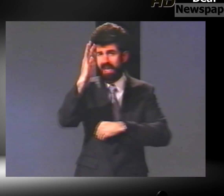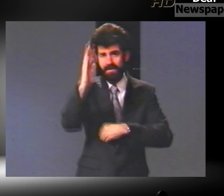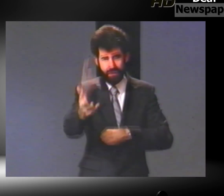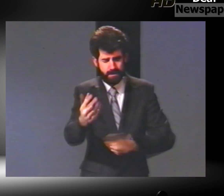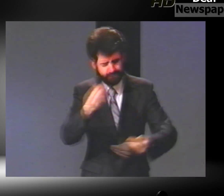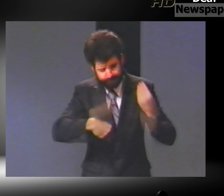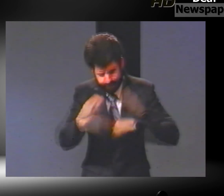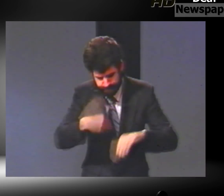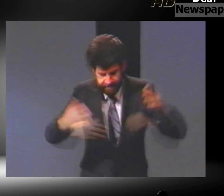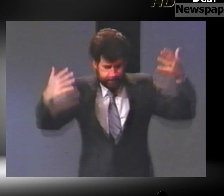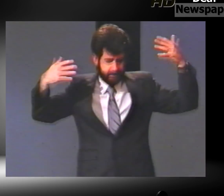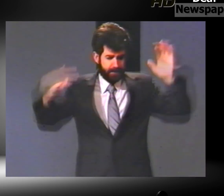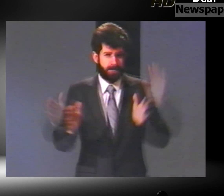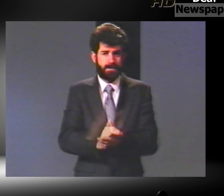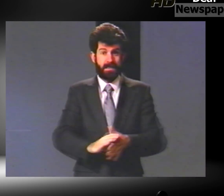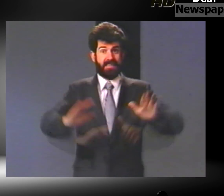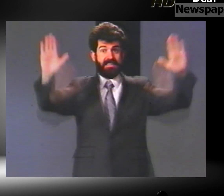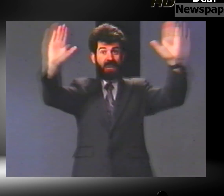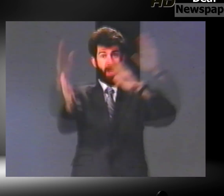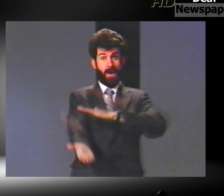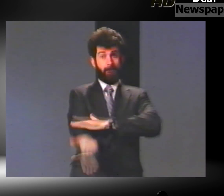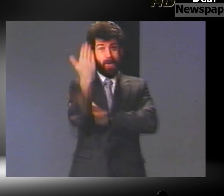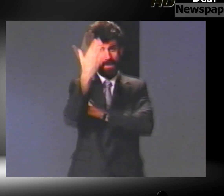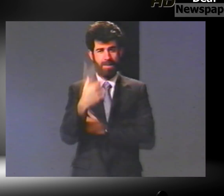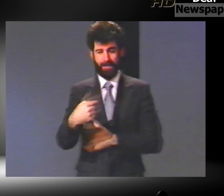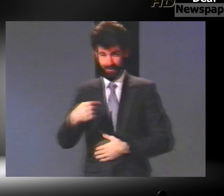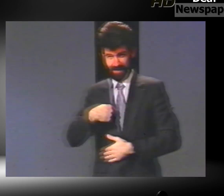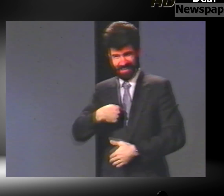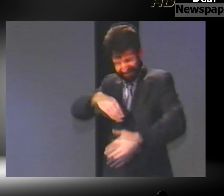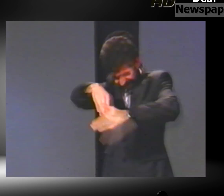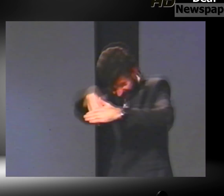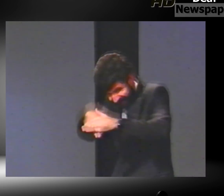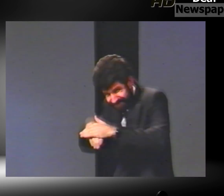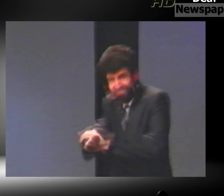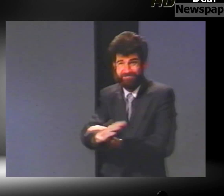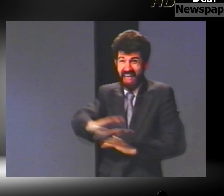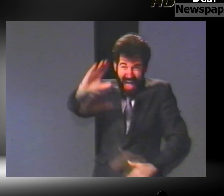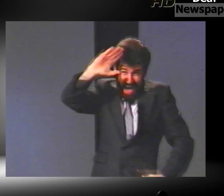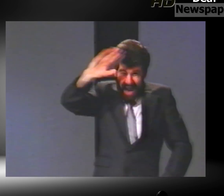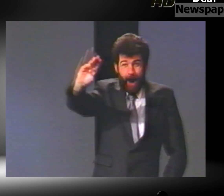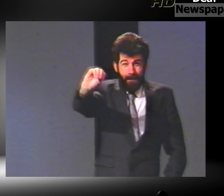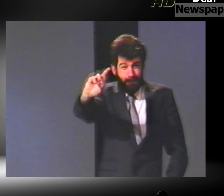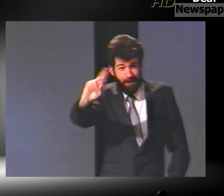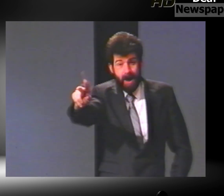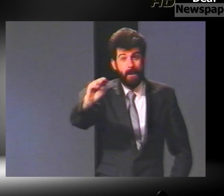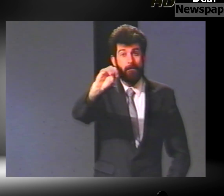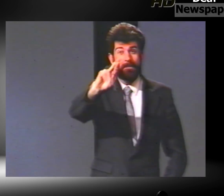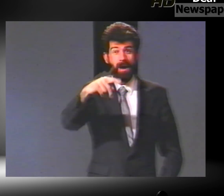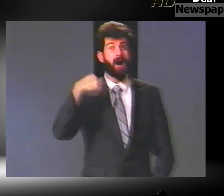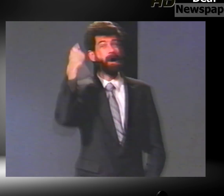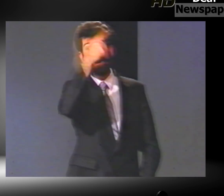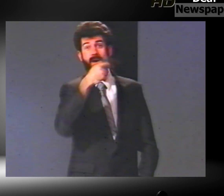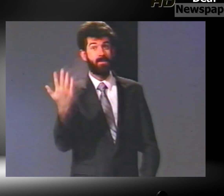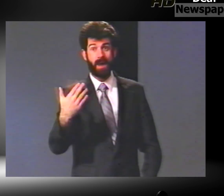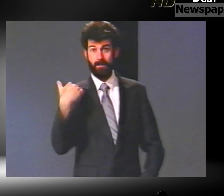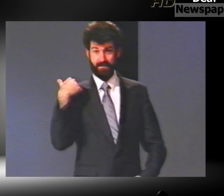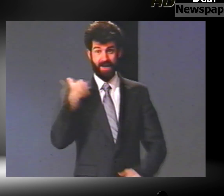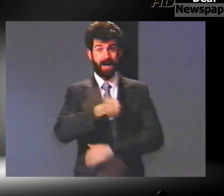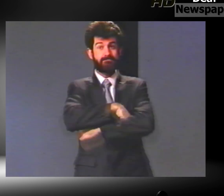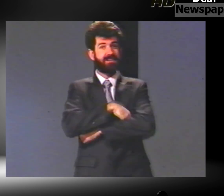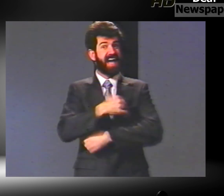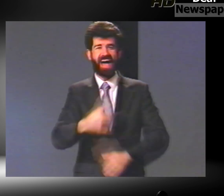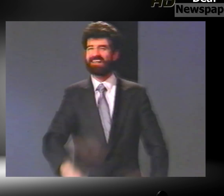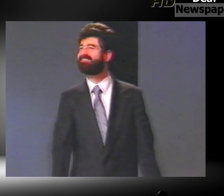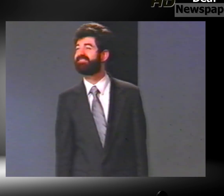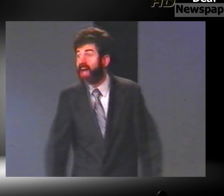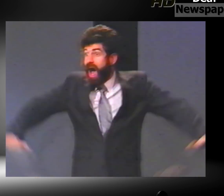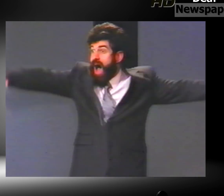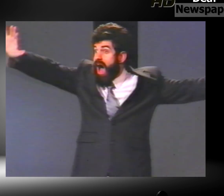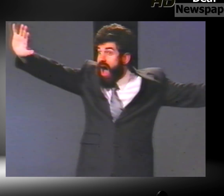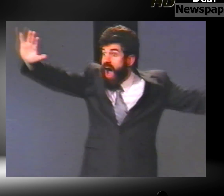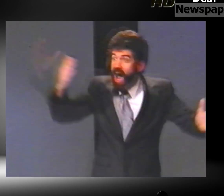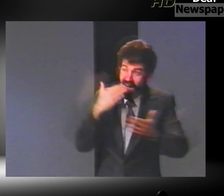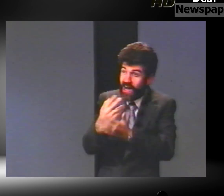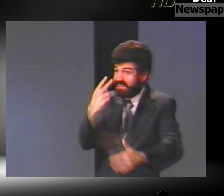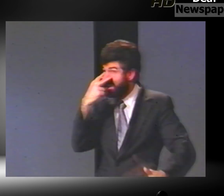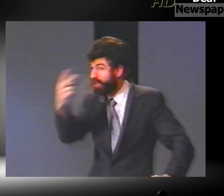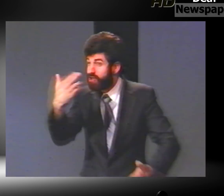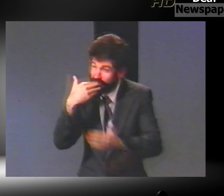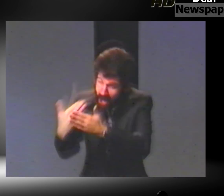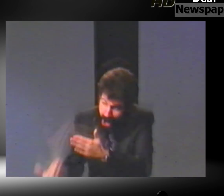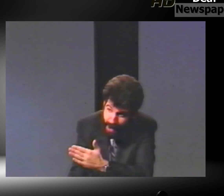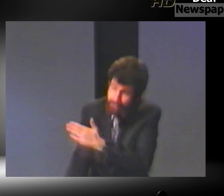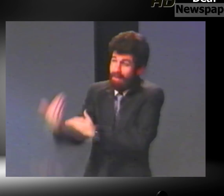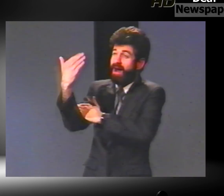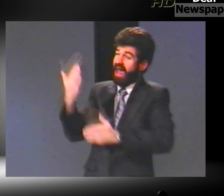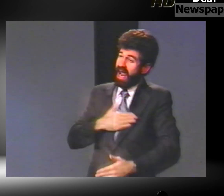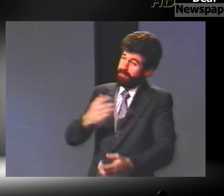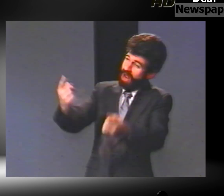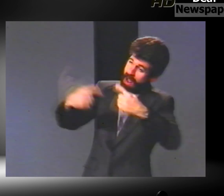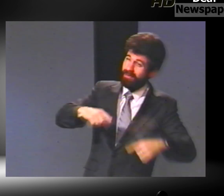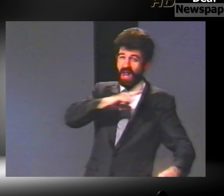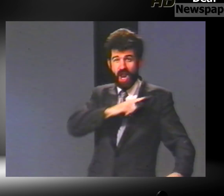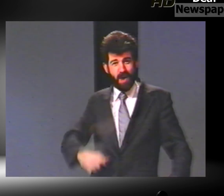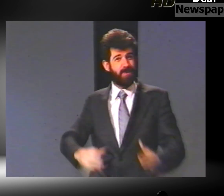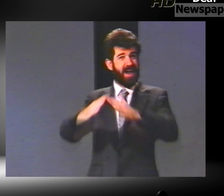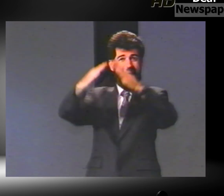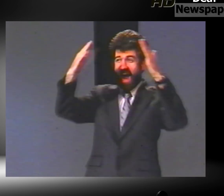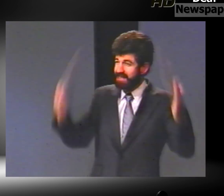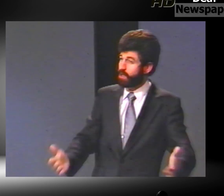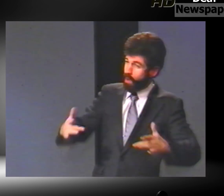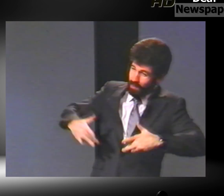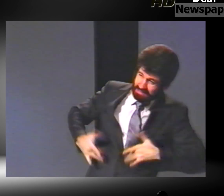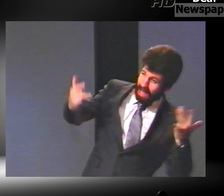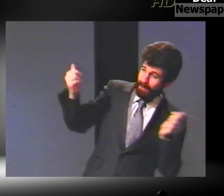The next day I show up saying hi, they didn't ignore me in anger, they were happy to see me this time and started a communication.